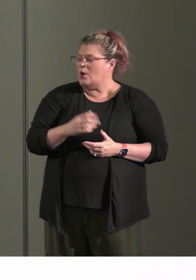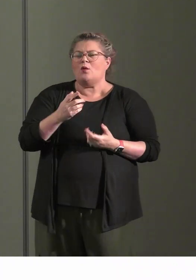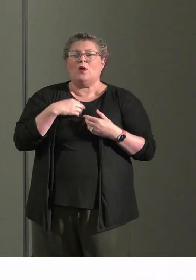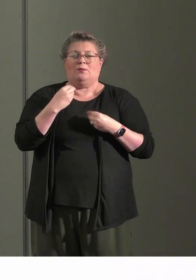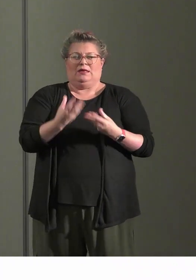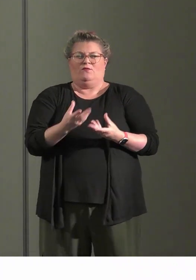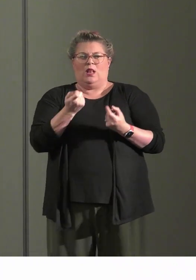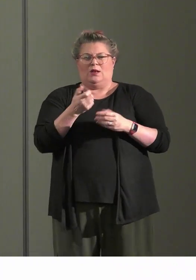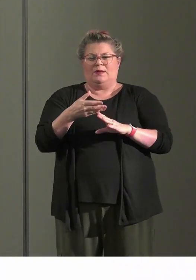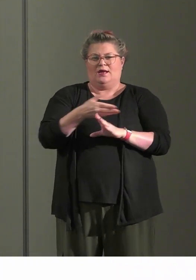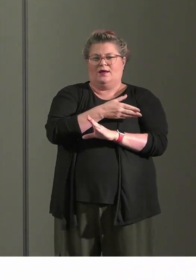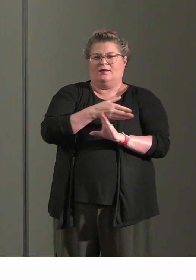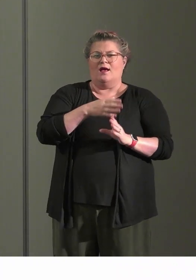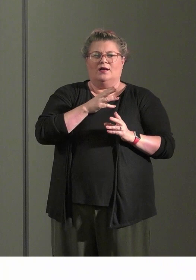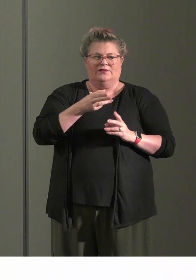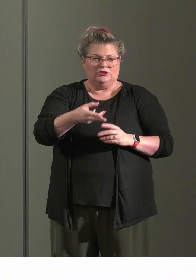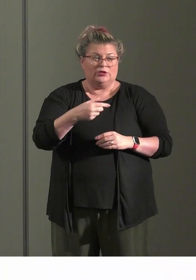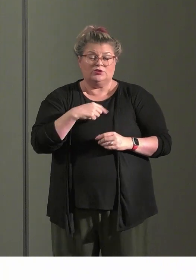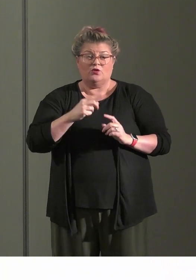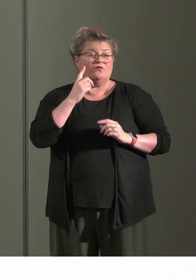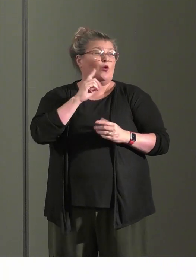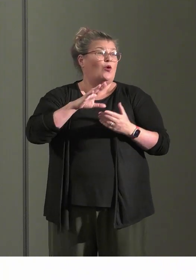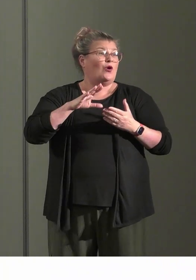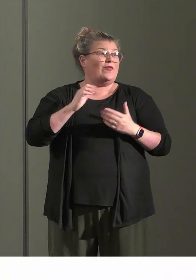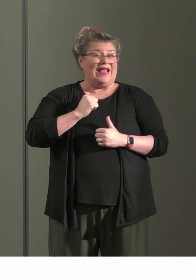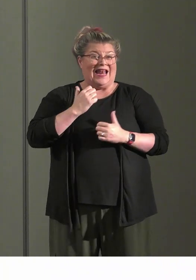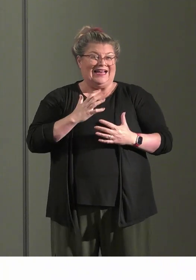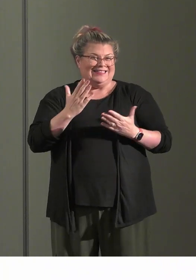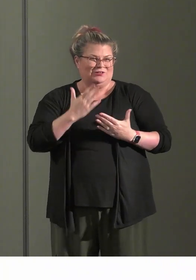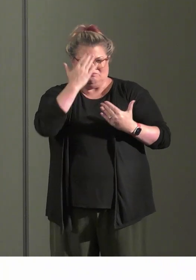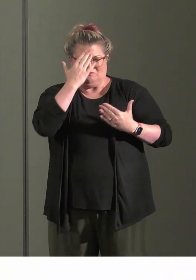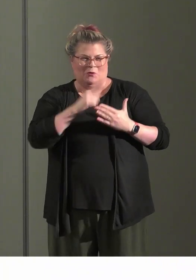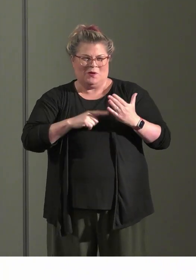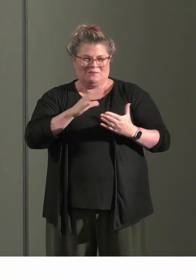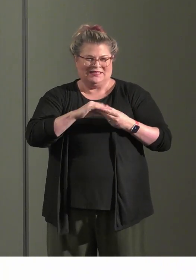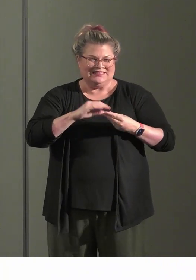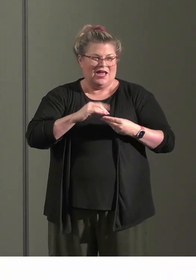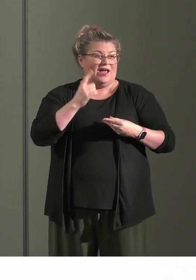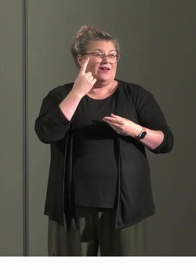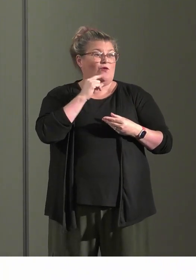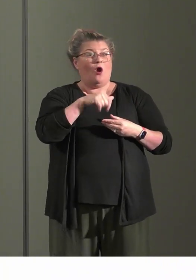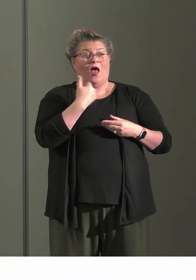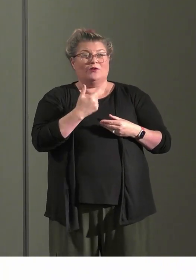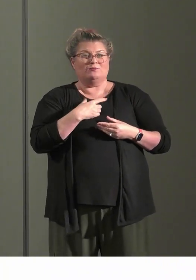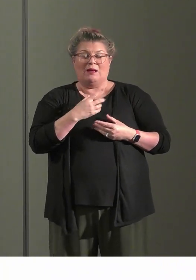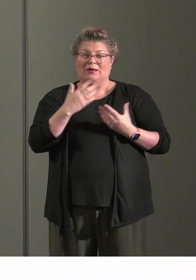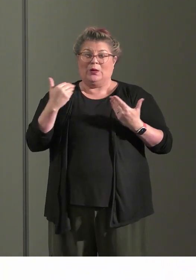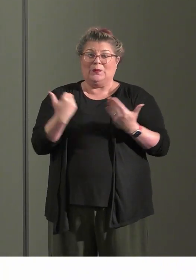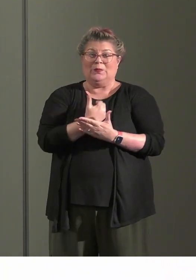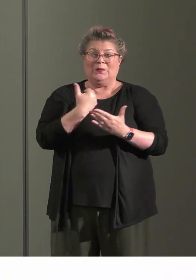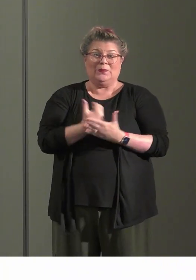Canadians you will know what I will say. Others this is ground breaking news. The Accessibility